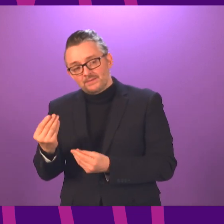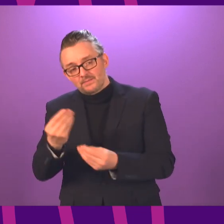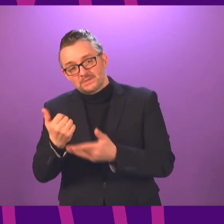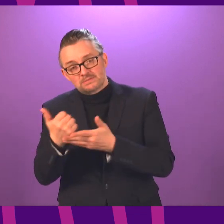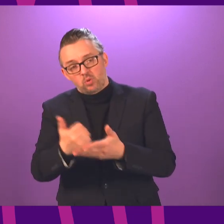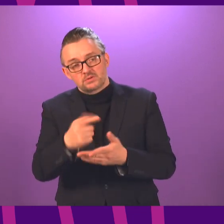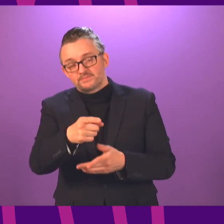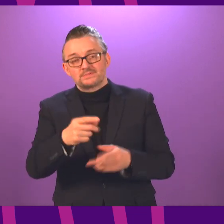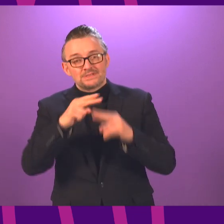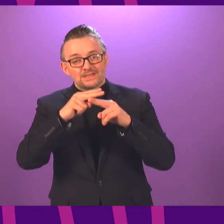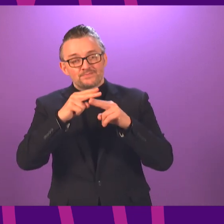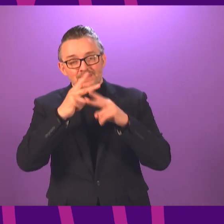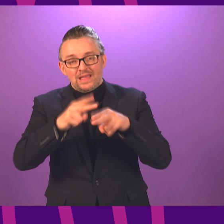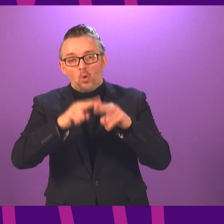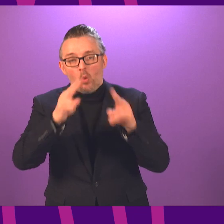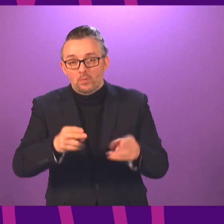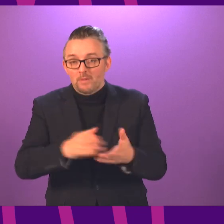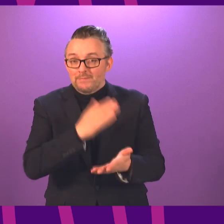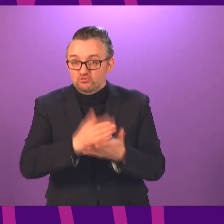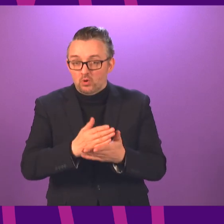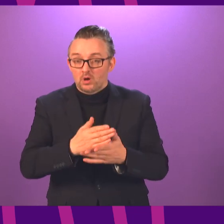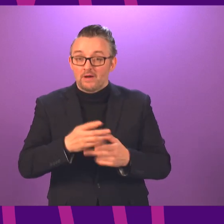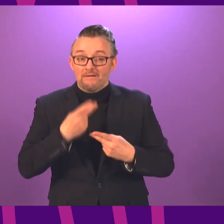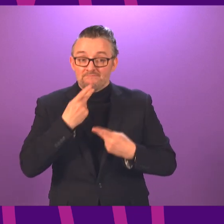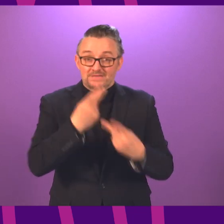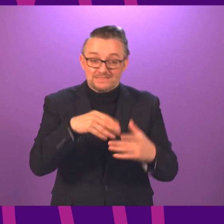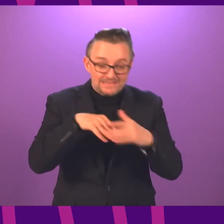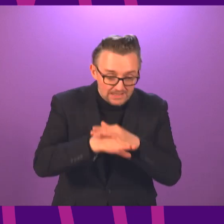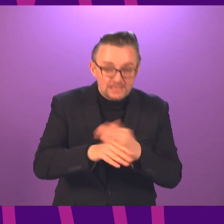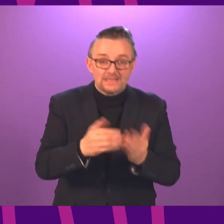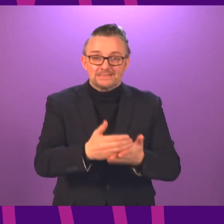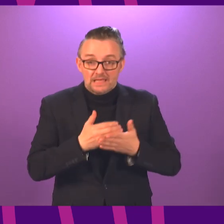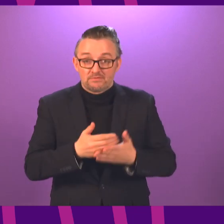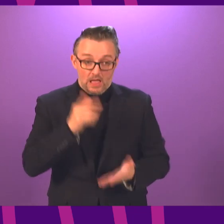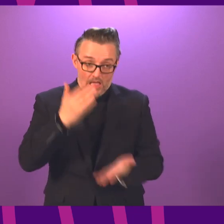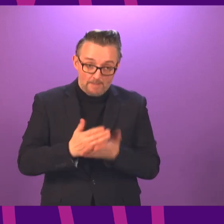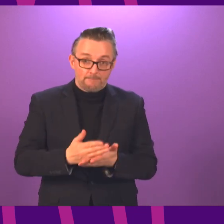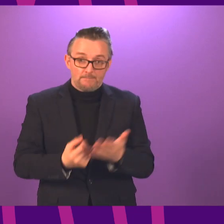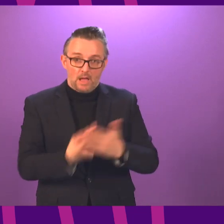to ensure that visiting will be safe and will happen? The First Minister: The health secretary has been working closely